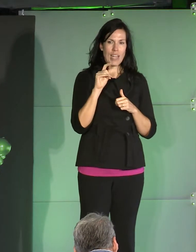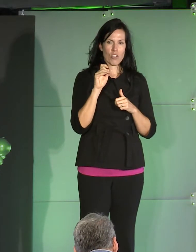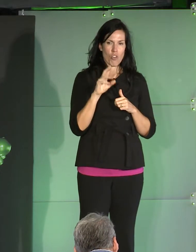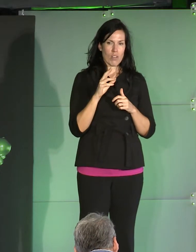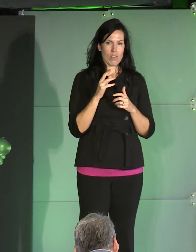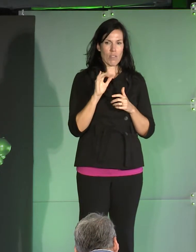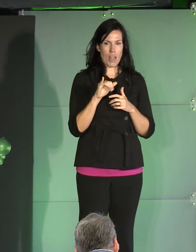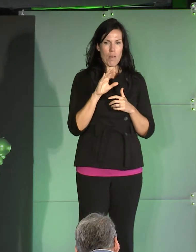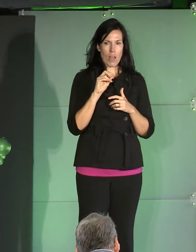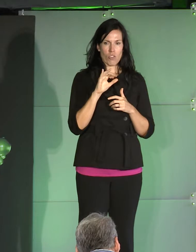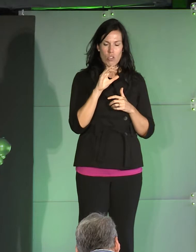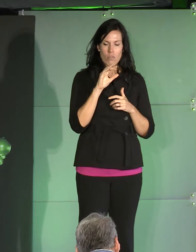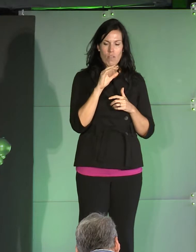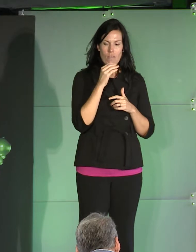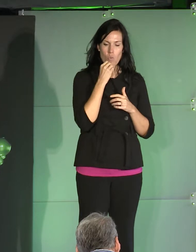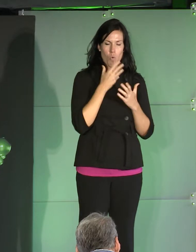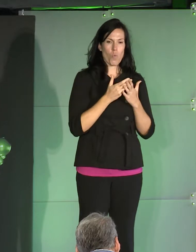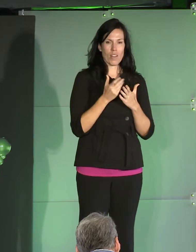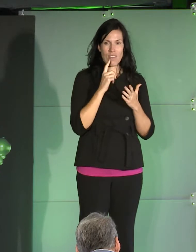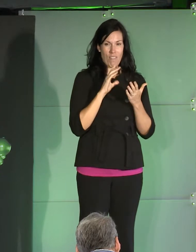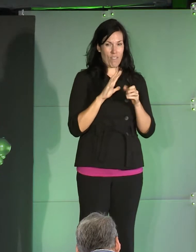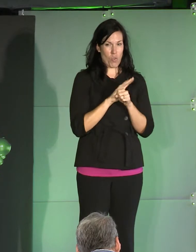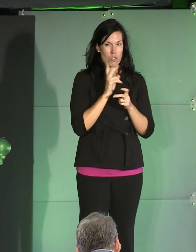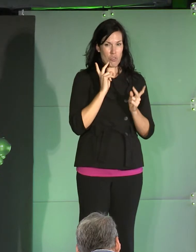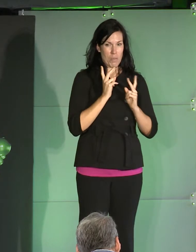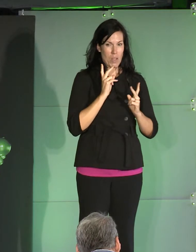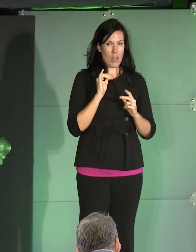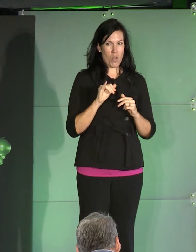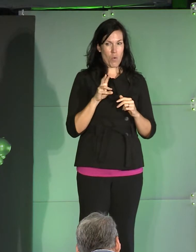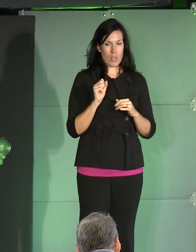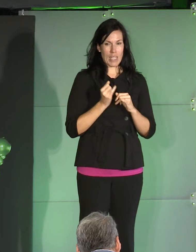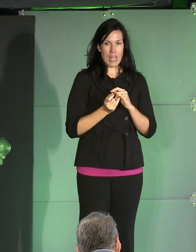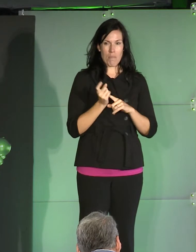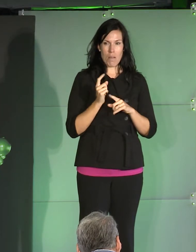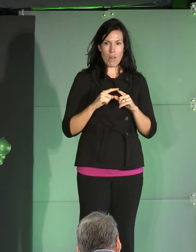or something organic. In full transparency, it was a late addition to the project.